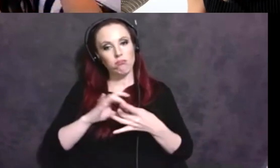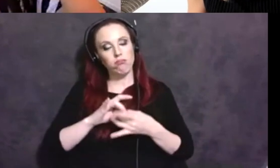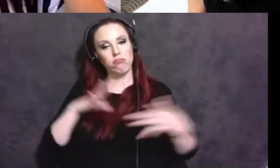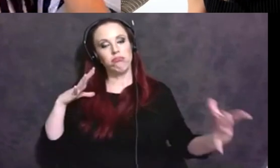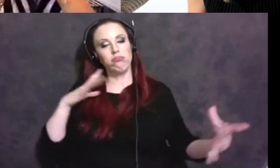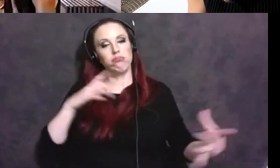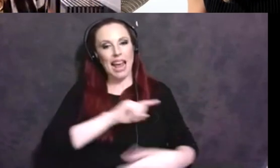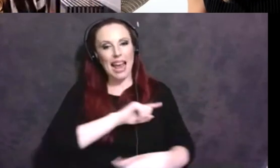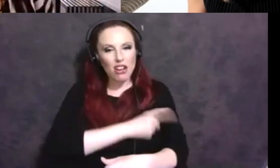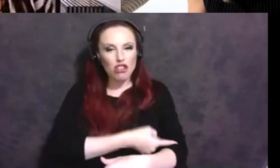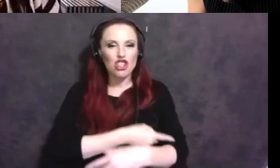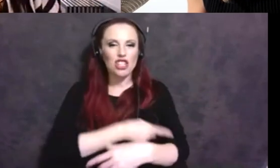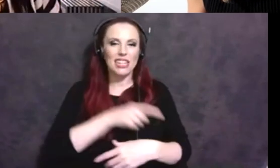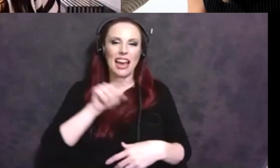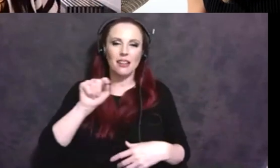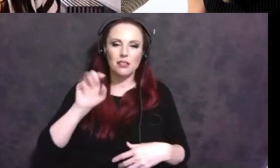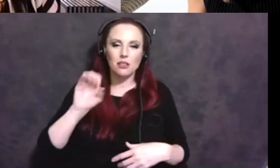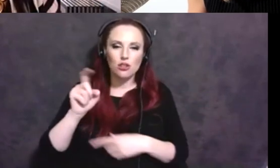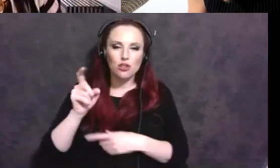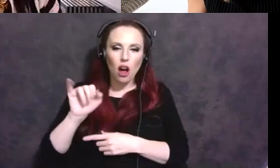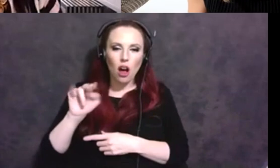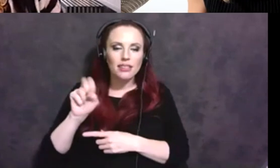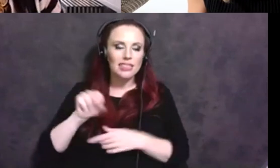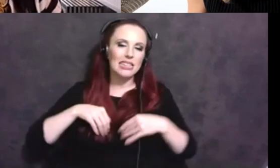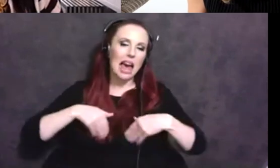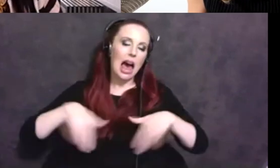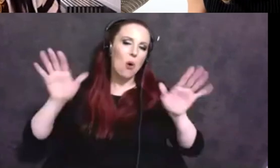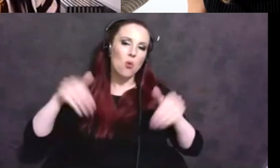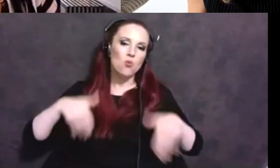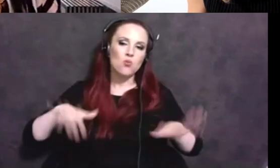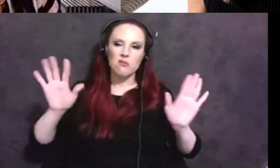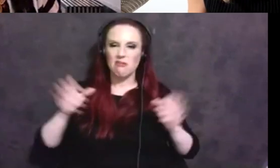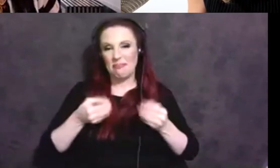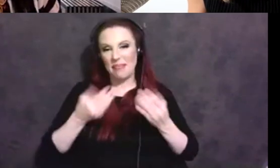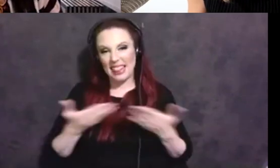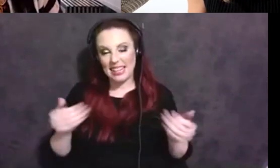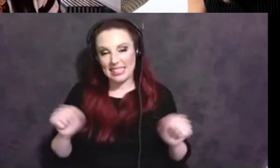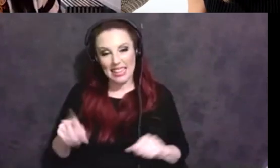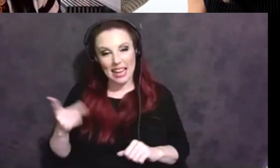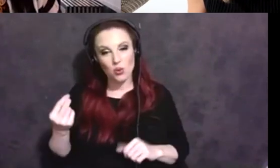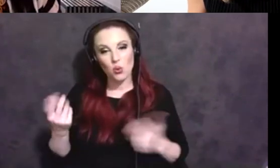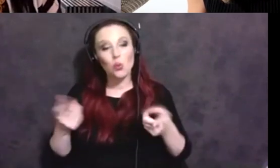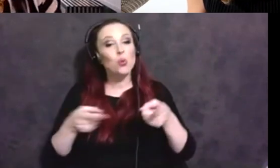Where I feel tension in the bodies, I will release the tension in a massage as a way